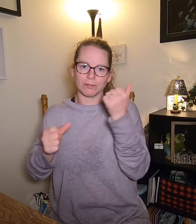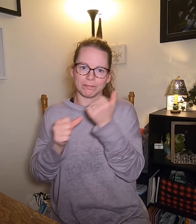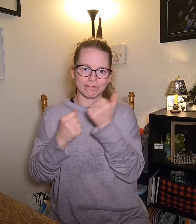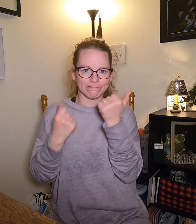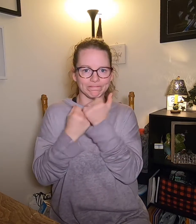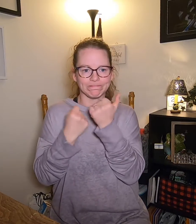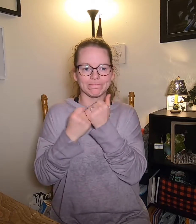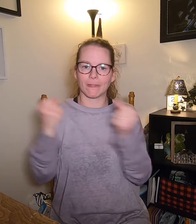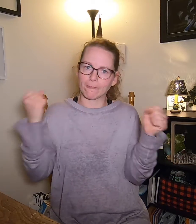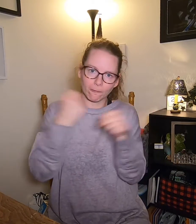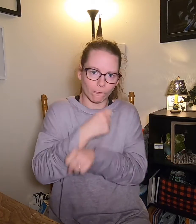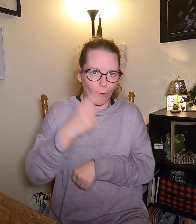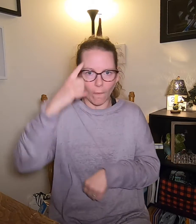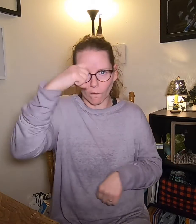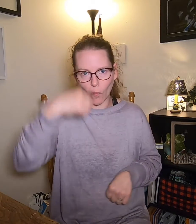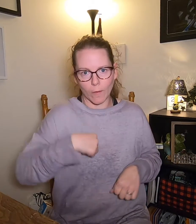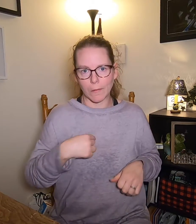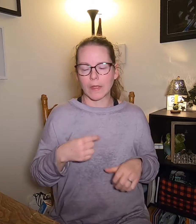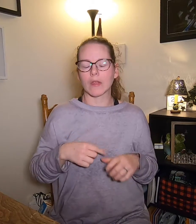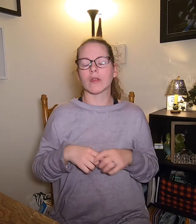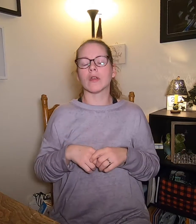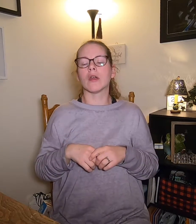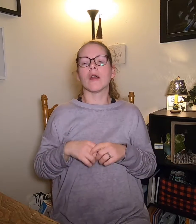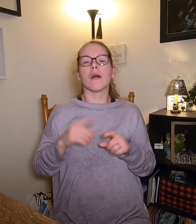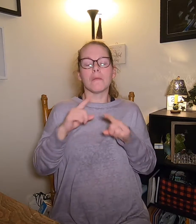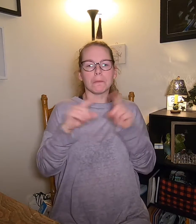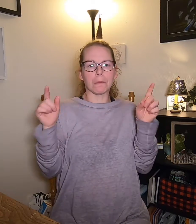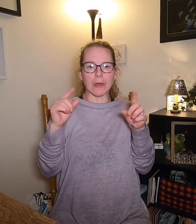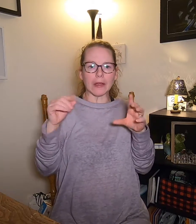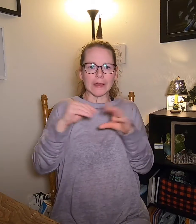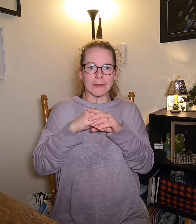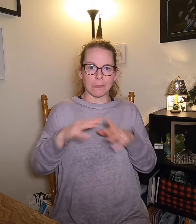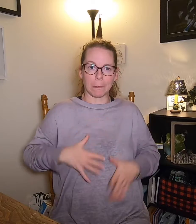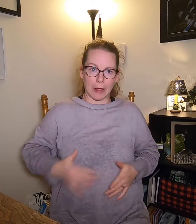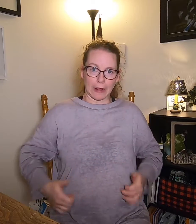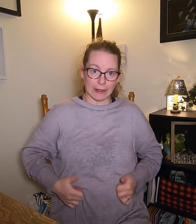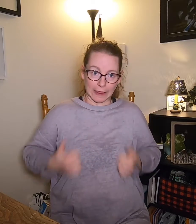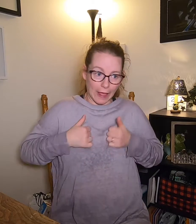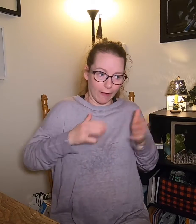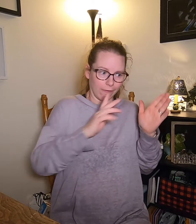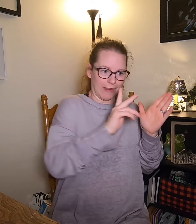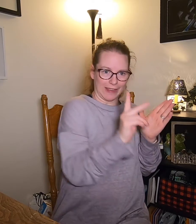advocated, fought for me but in my life